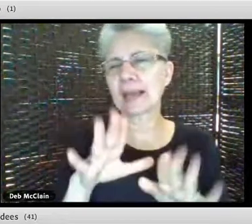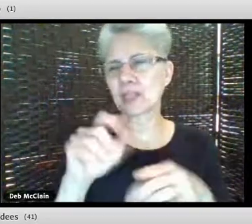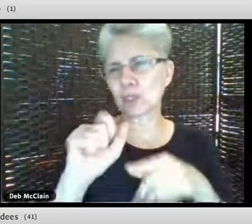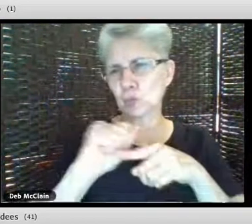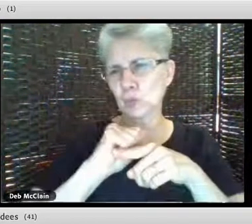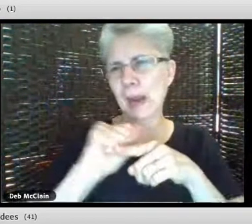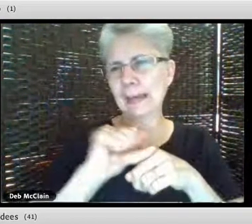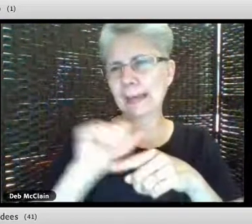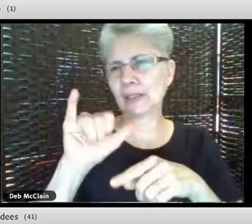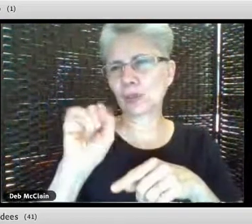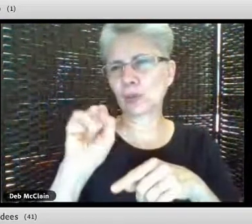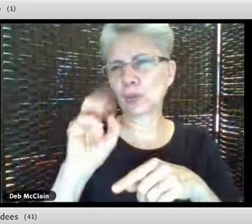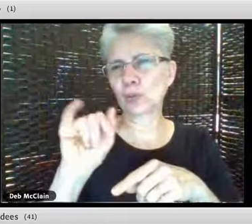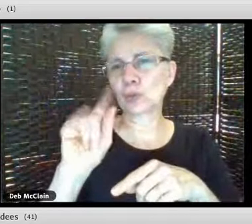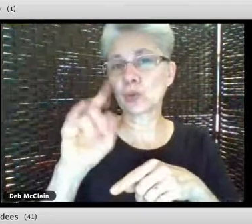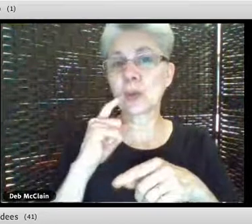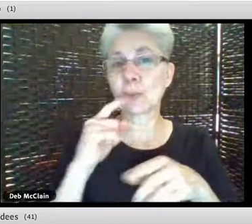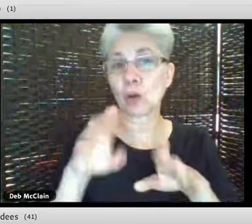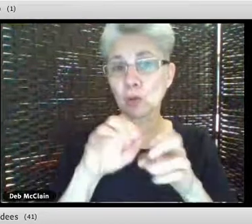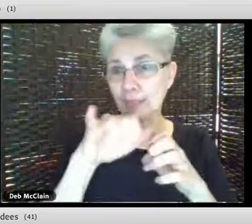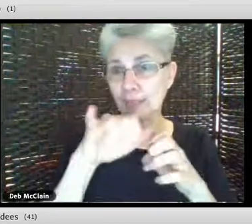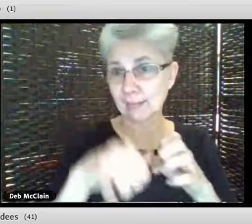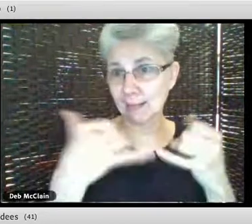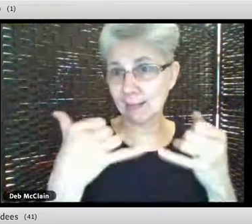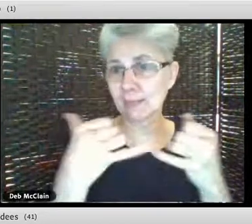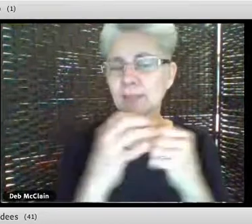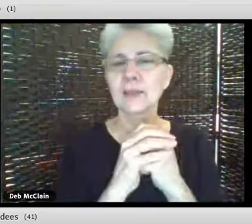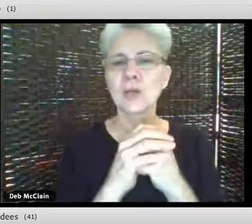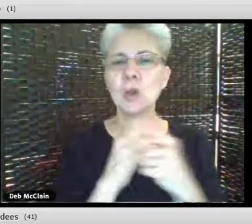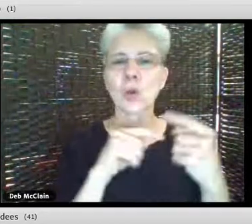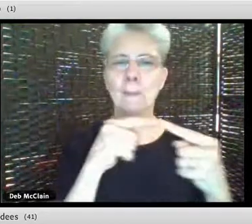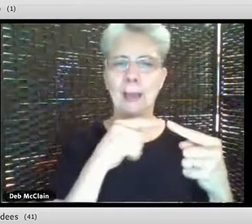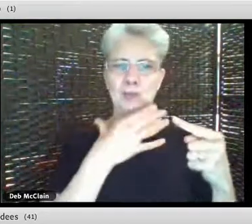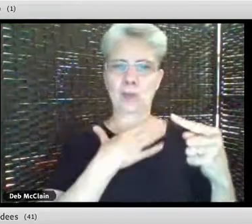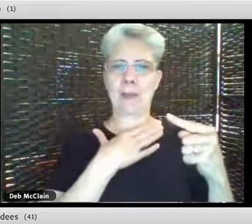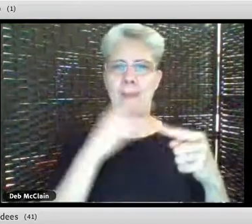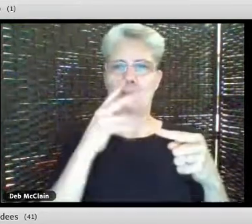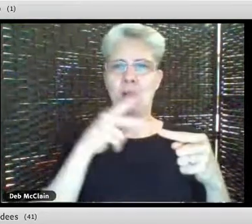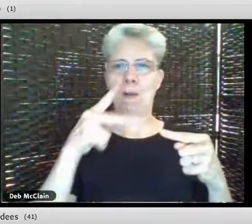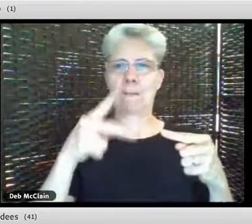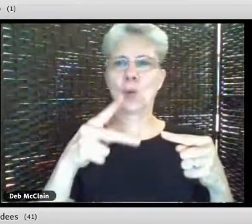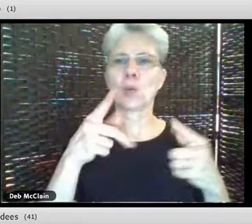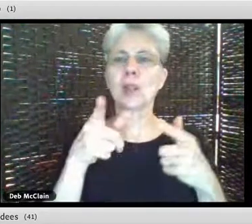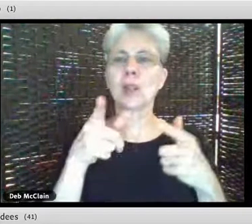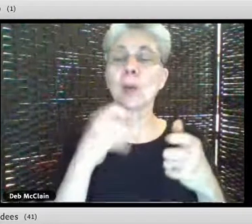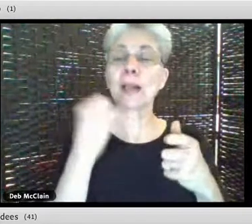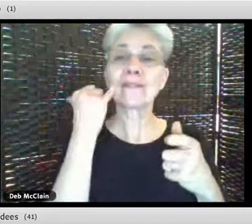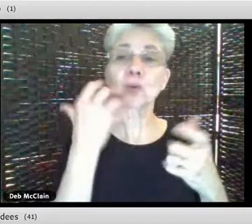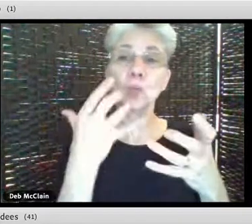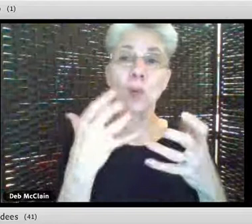but just very easy to use, fantastic training. So I'm going to close with that.